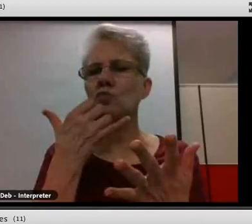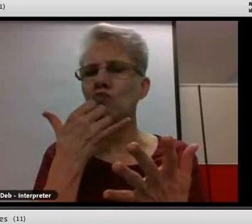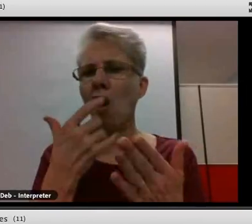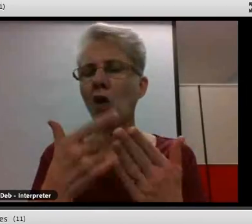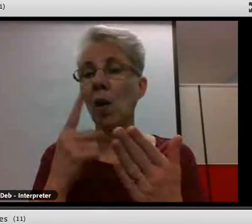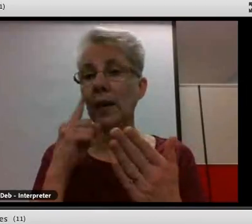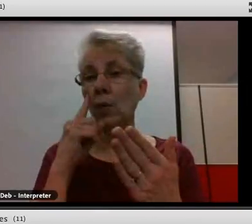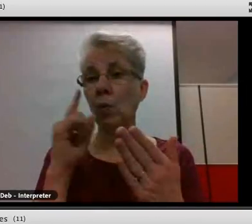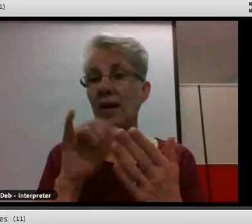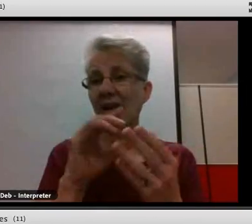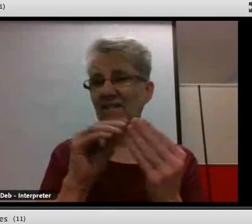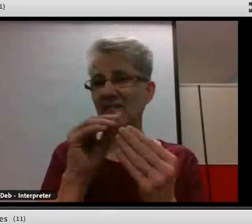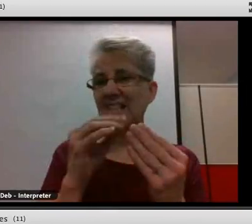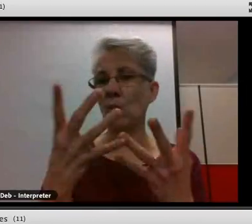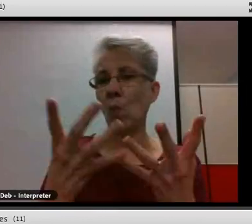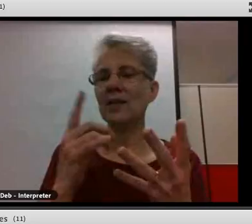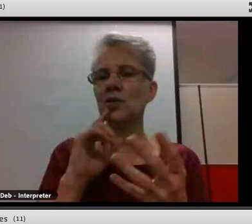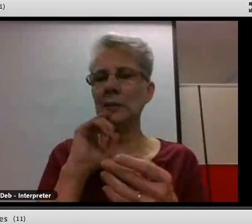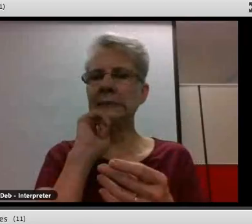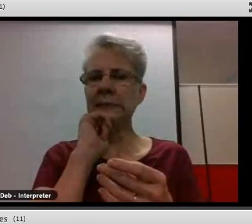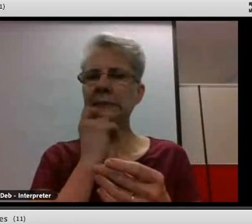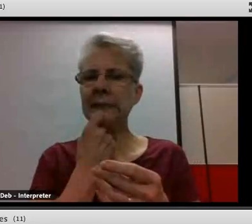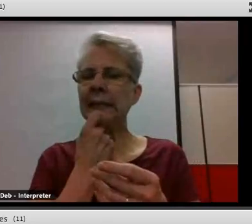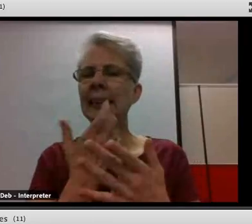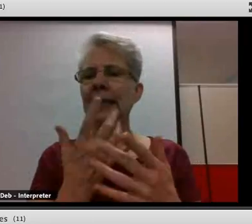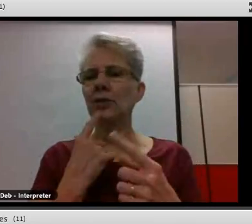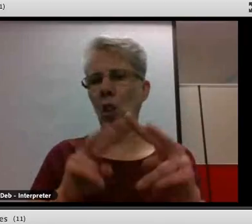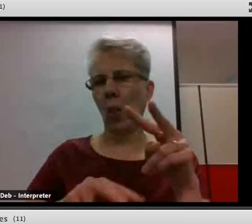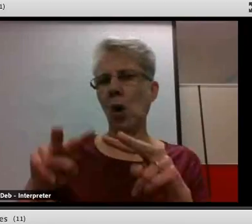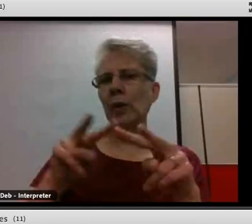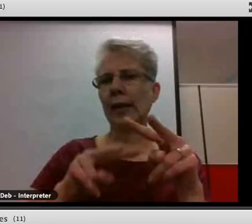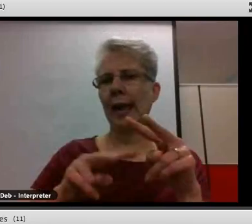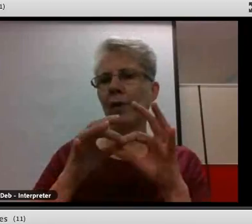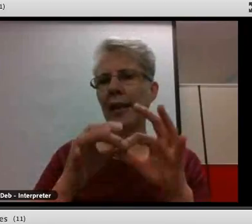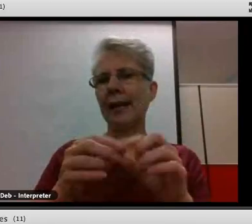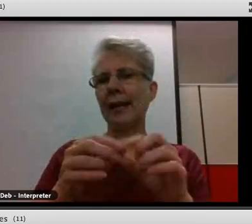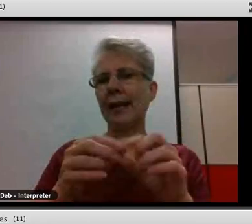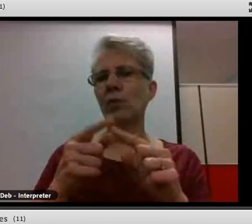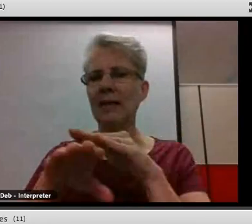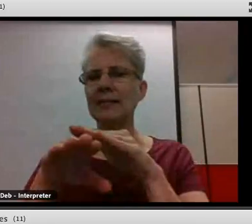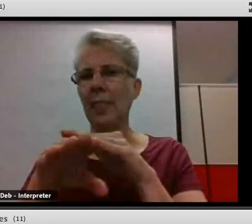This is homework for you later if you want to try to do this.